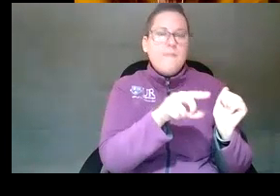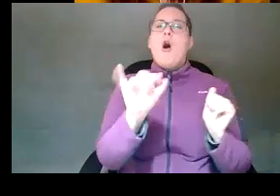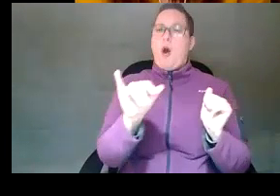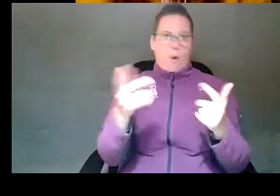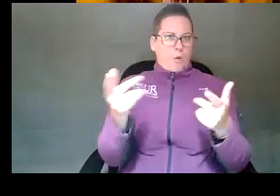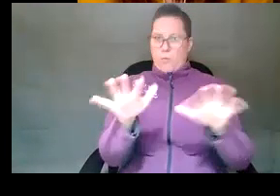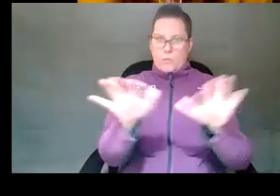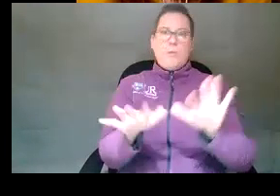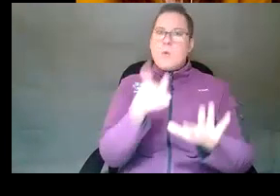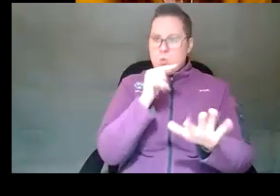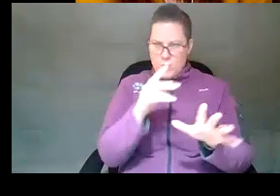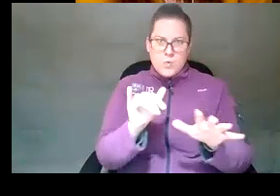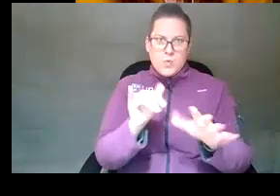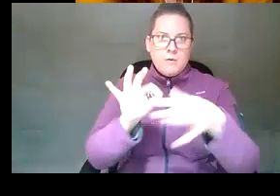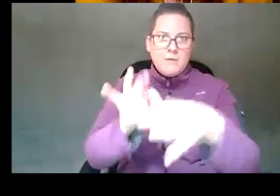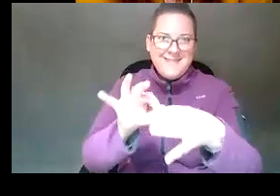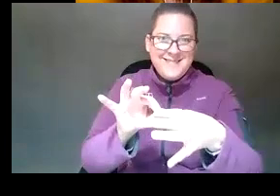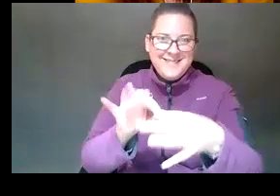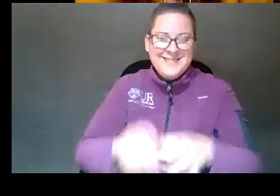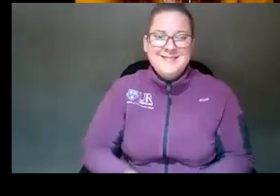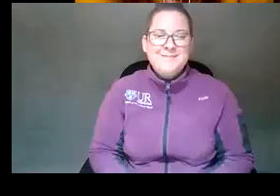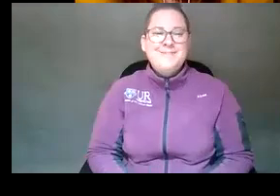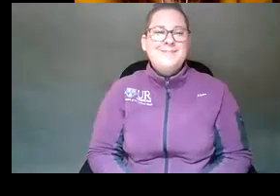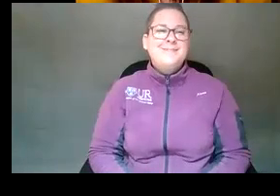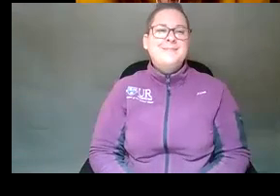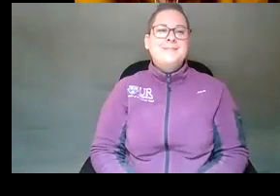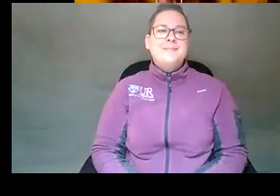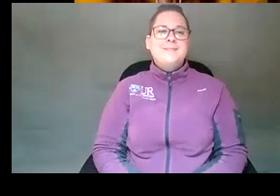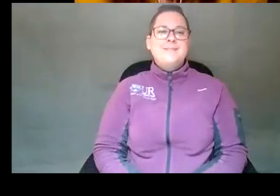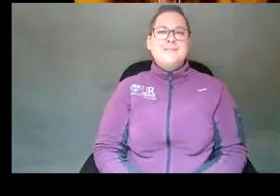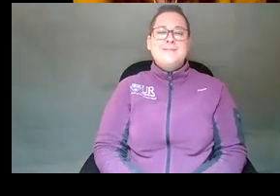and I think related to that is also thinking about that balance of even having the video on